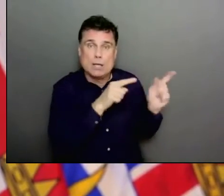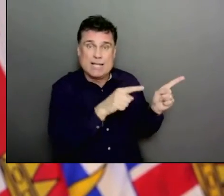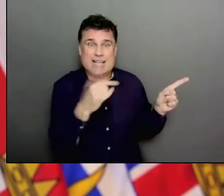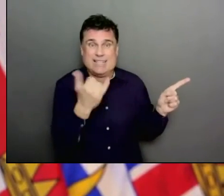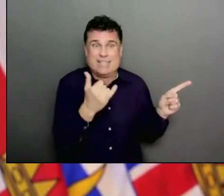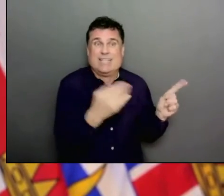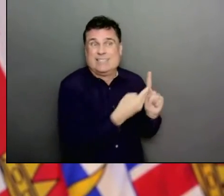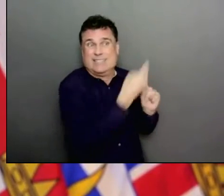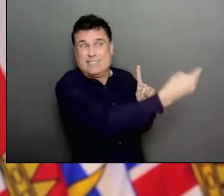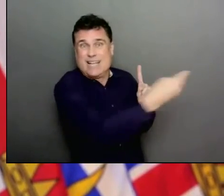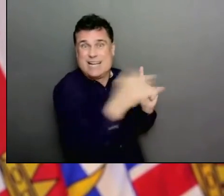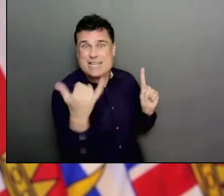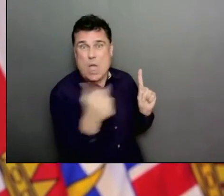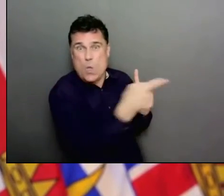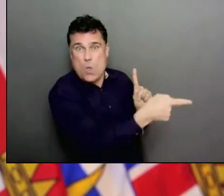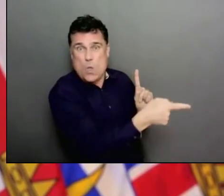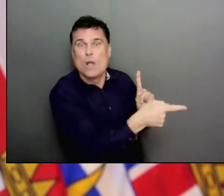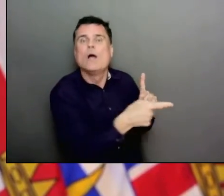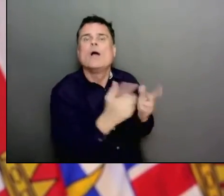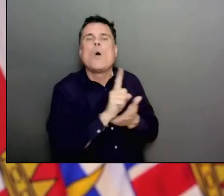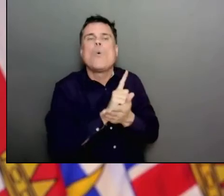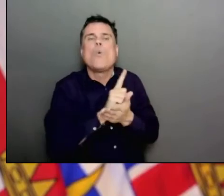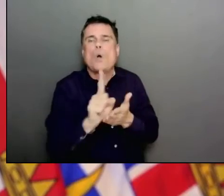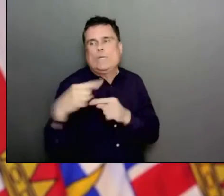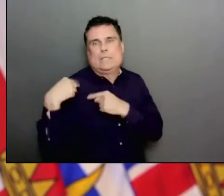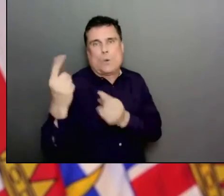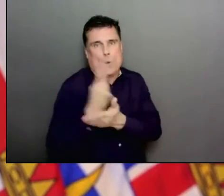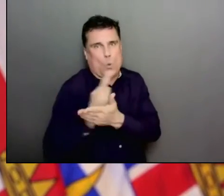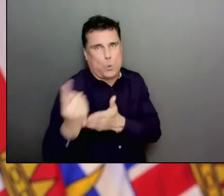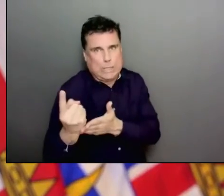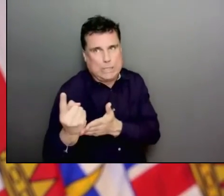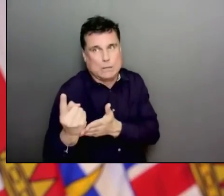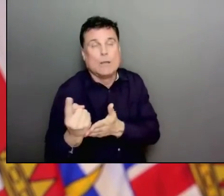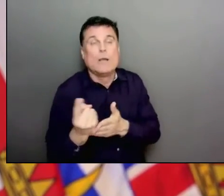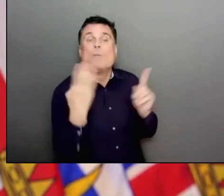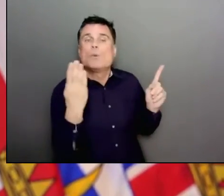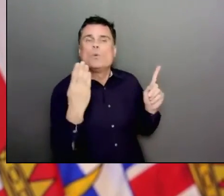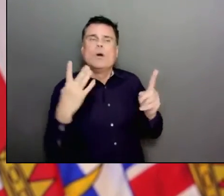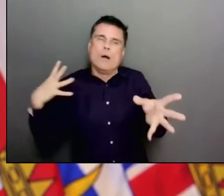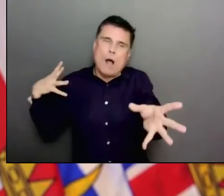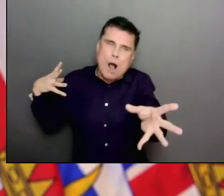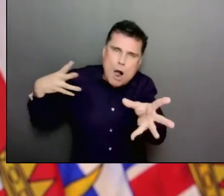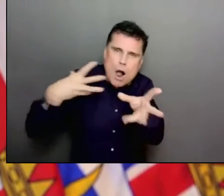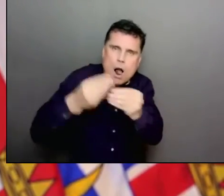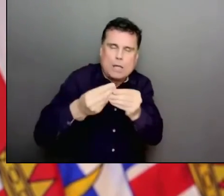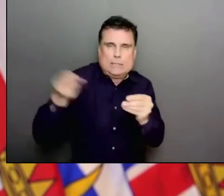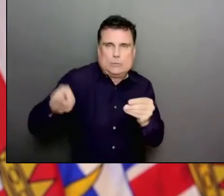As you can see, the progression of the pandemic has been concentrated or the largest